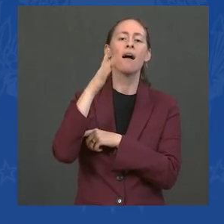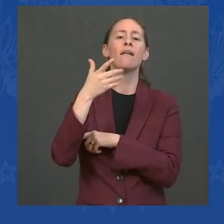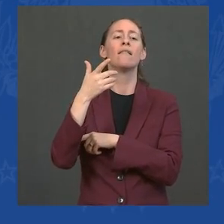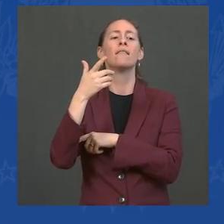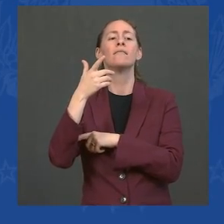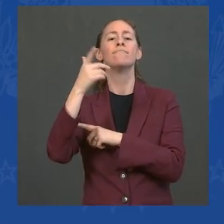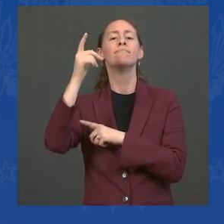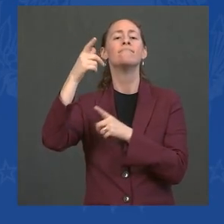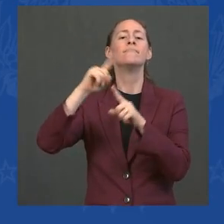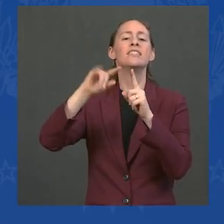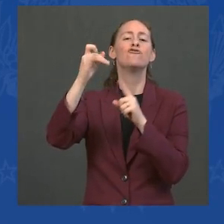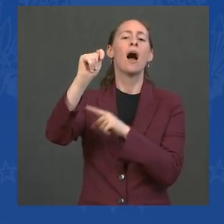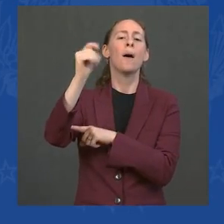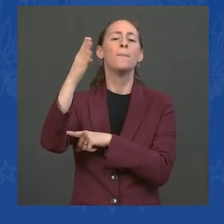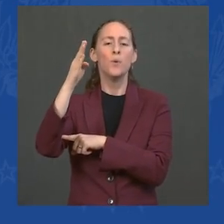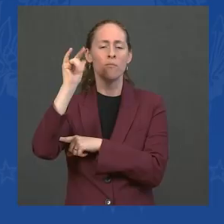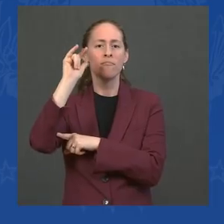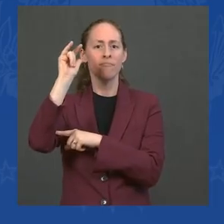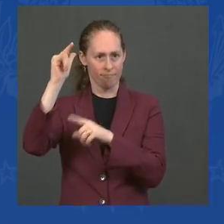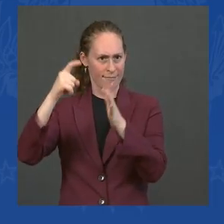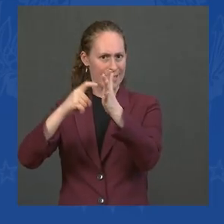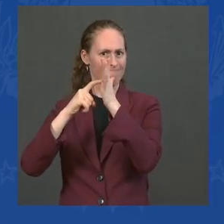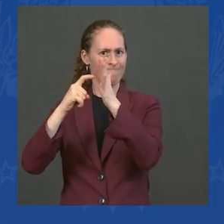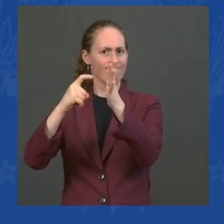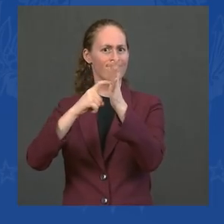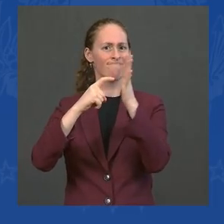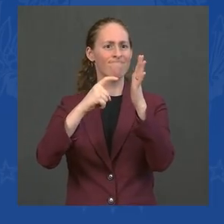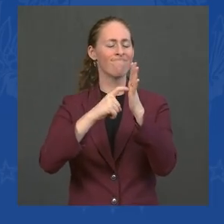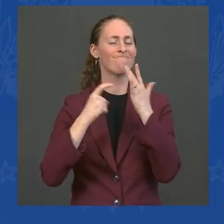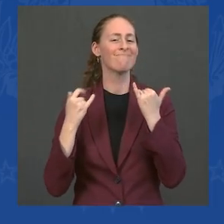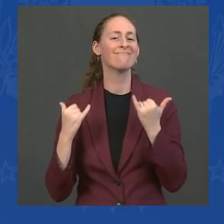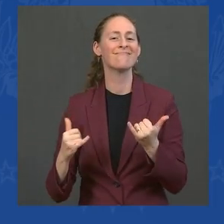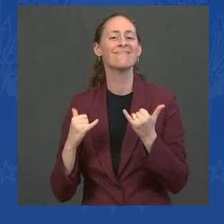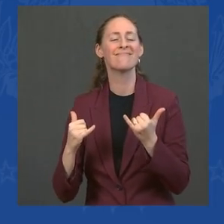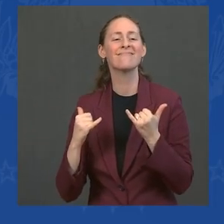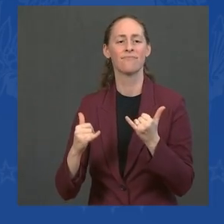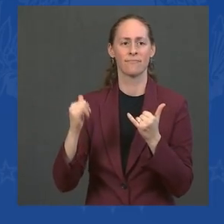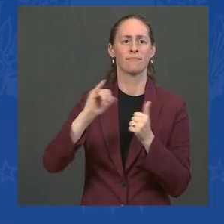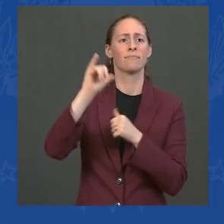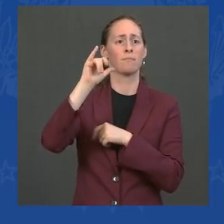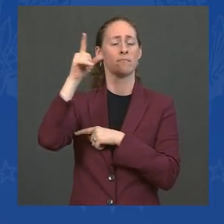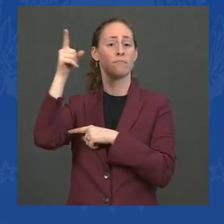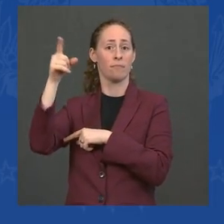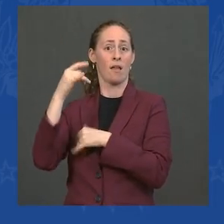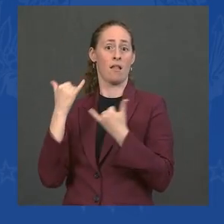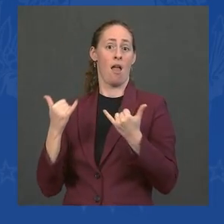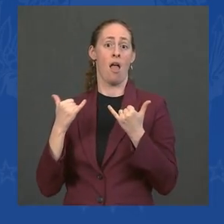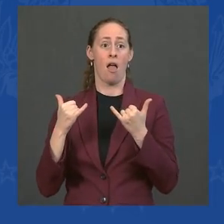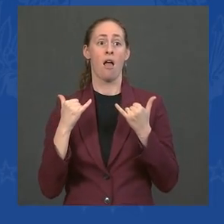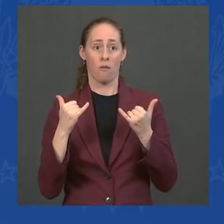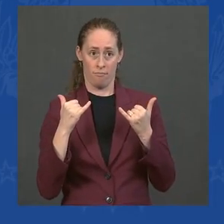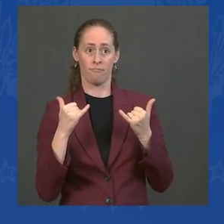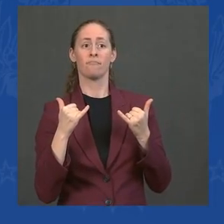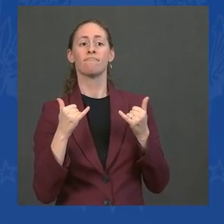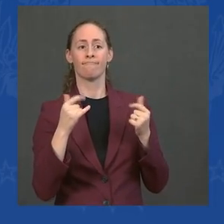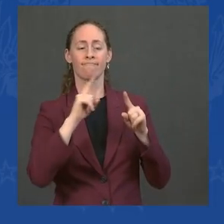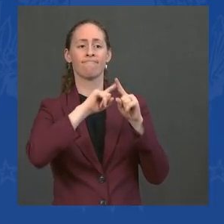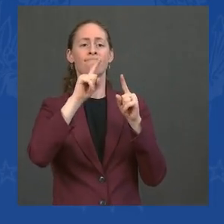The leaders in Chicago are stepping up. As I've said, the mayor of -- Mayor Lightfoot, Governor Pritzker are requiring vaccinations for state